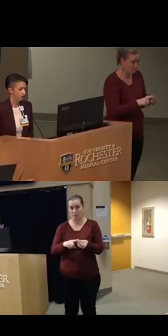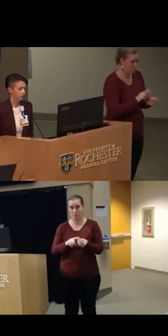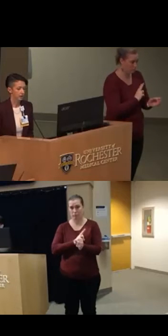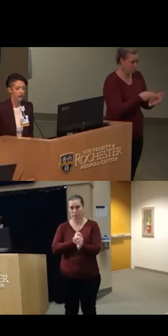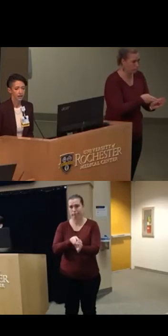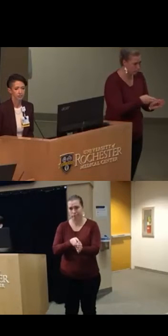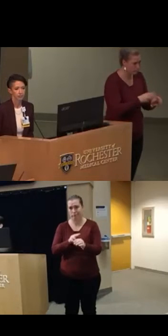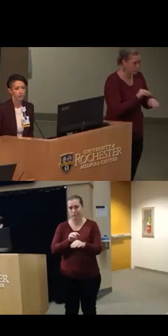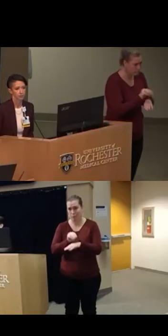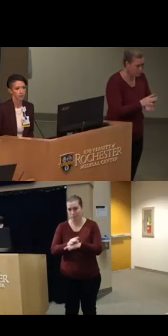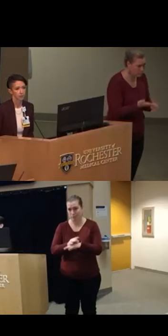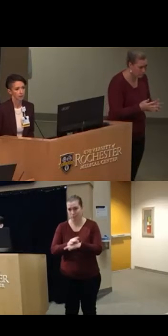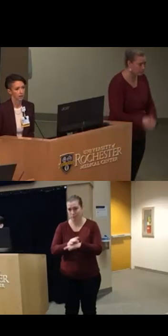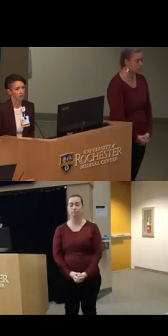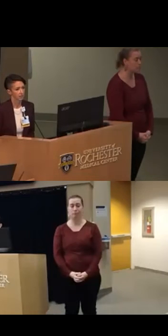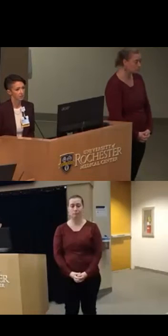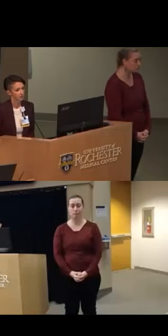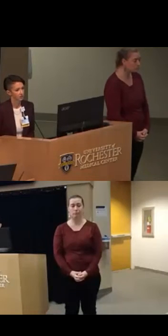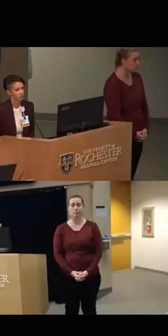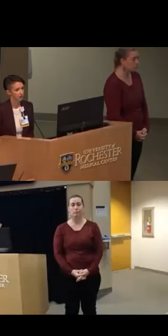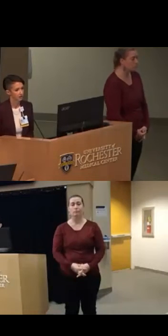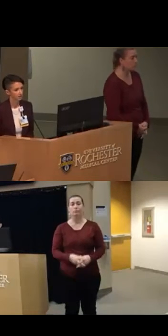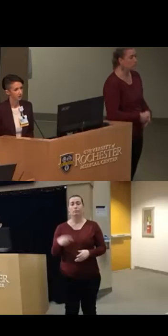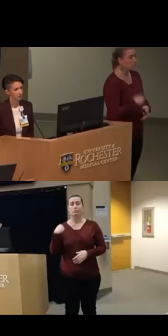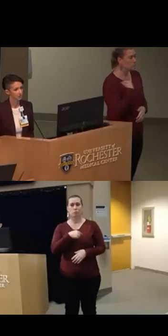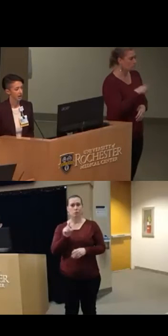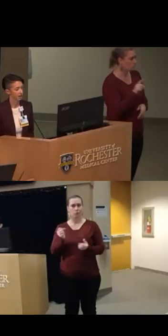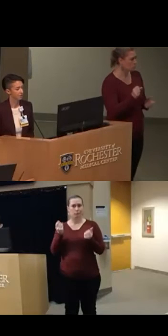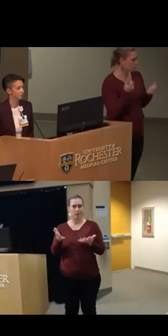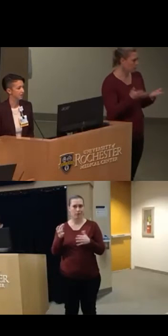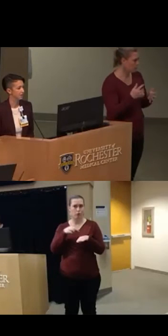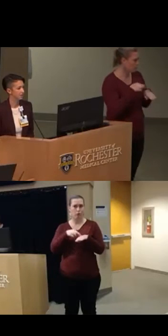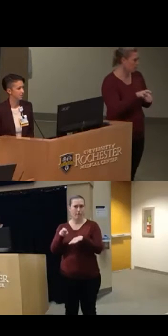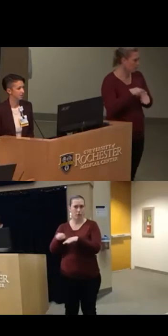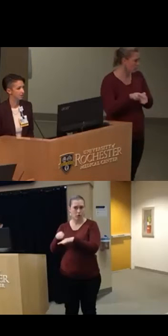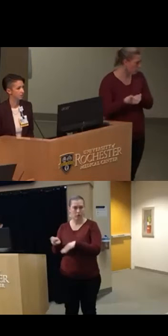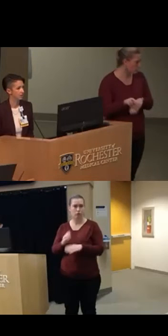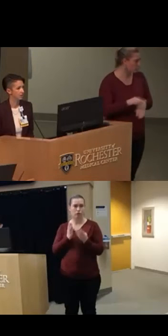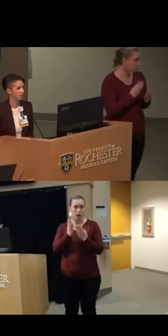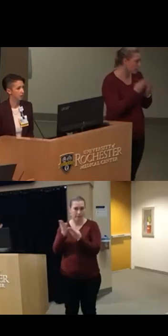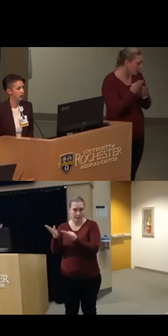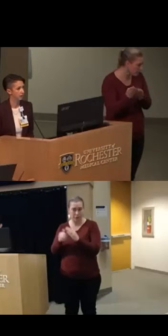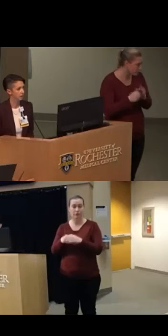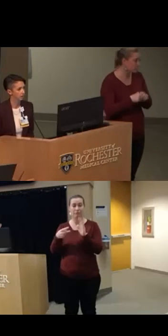we do a lot of referrals and recommendations so our counselors have to be continuously aware of